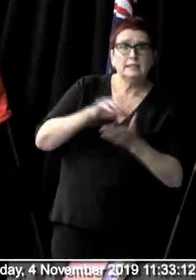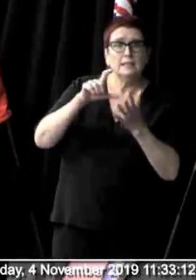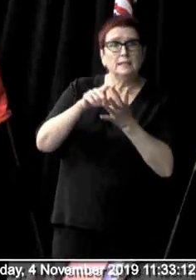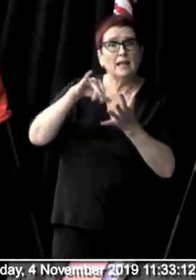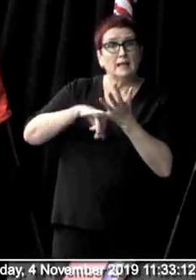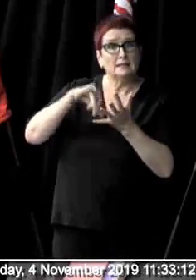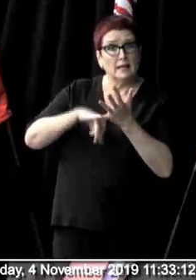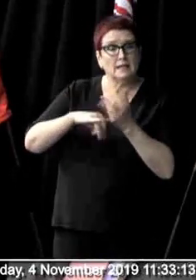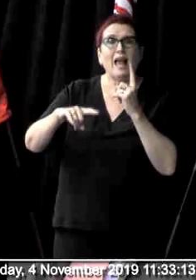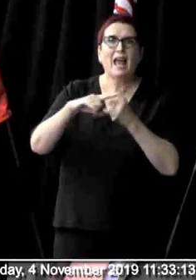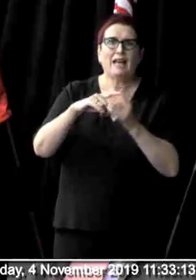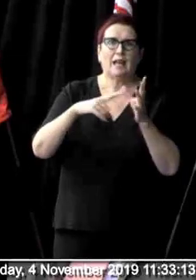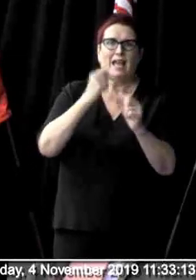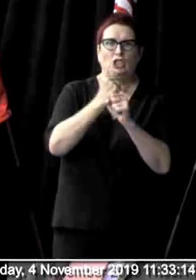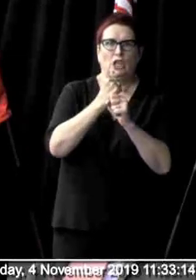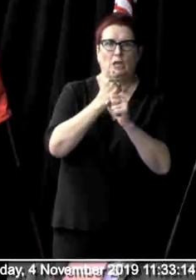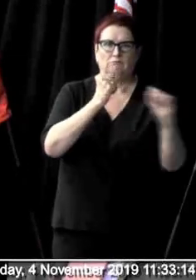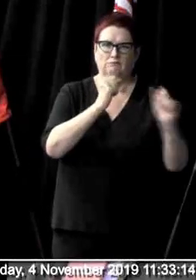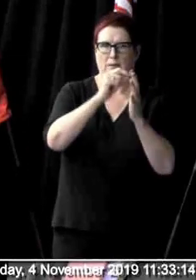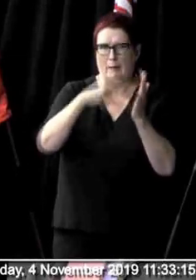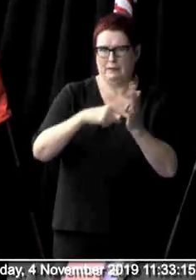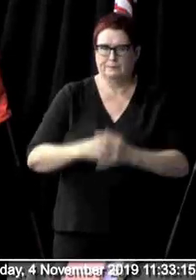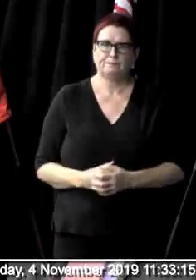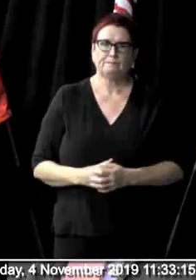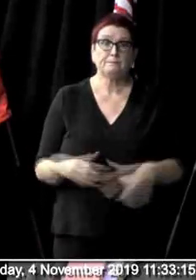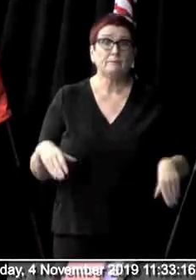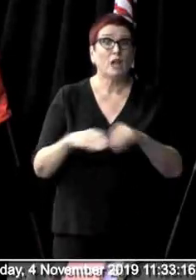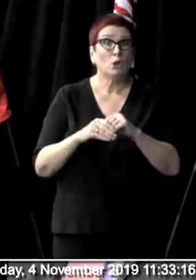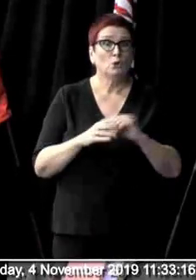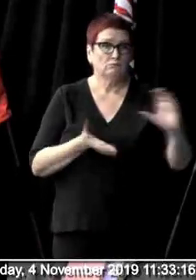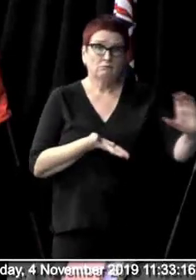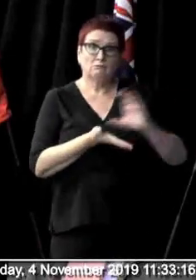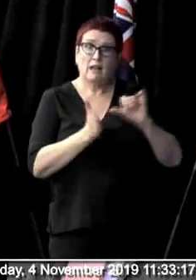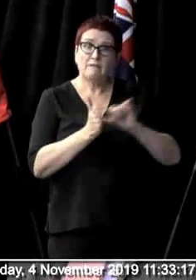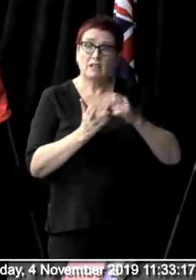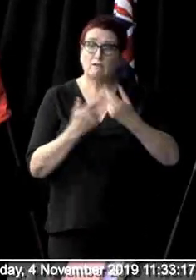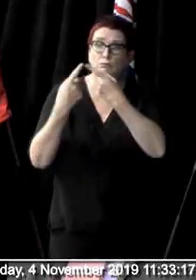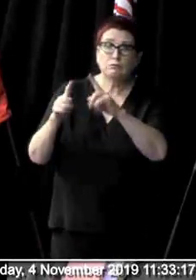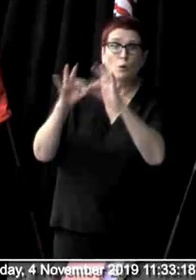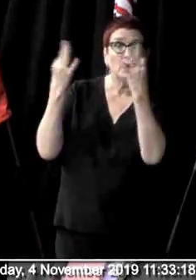and the Attorney-General’s Department. These include additional funding to organisations currently funded